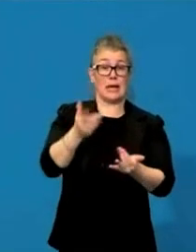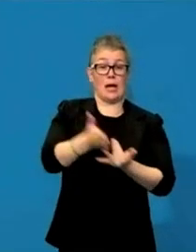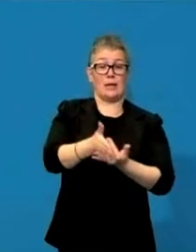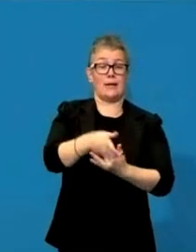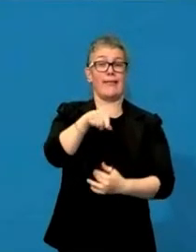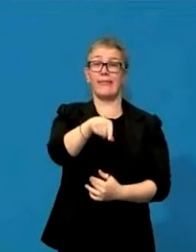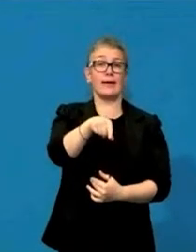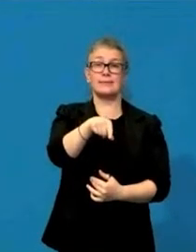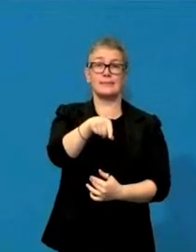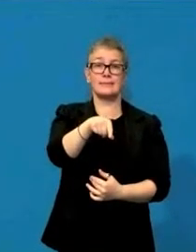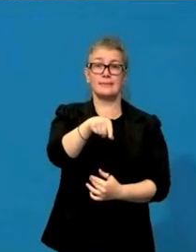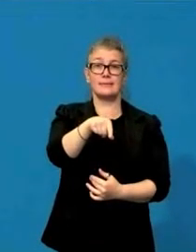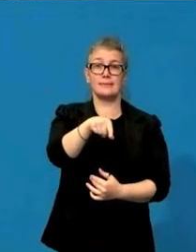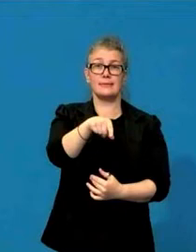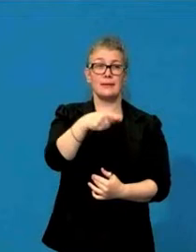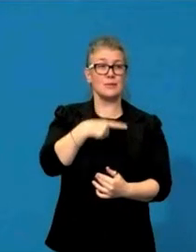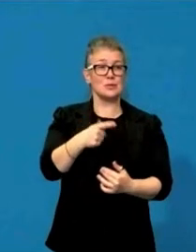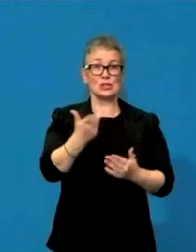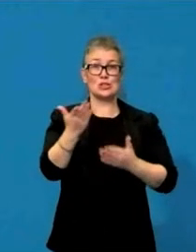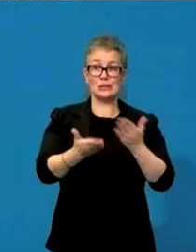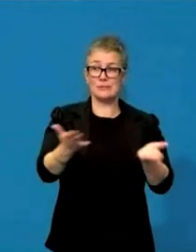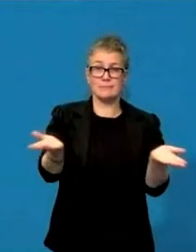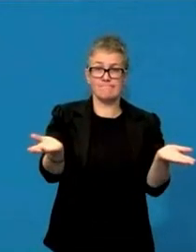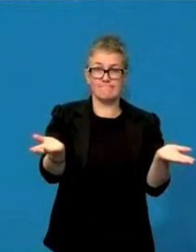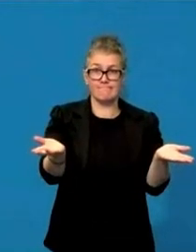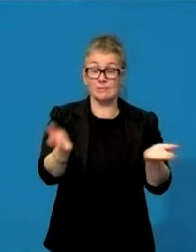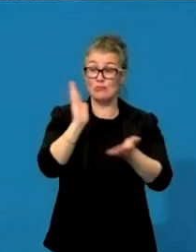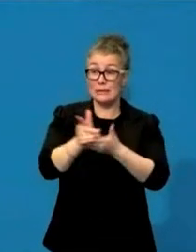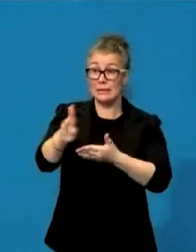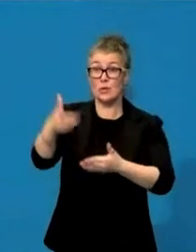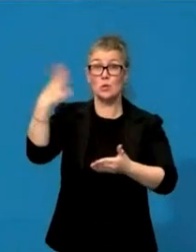know, his licence, that he really, really wants to get, and all of the other supports